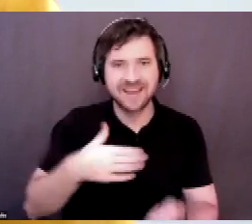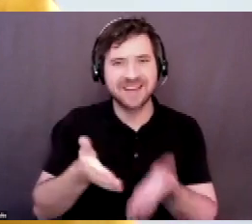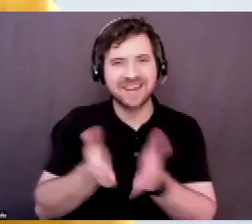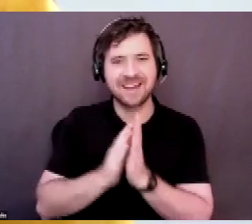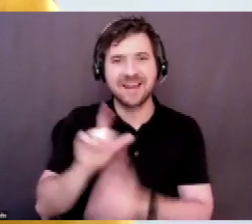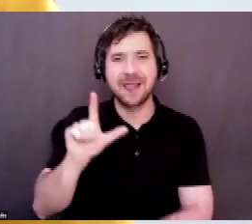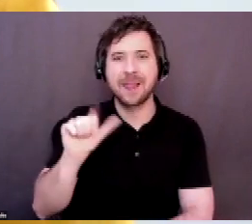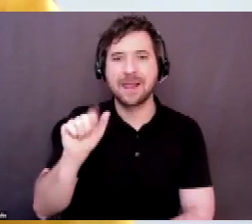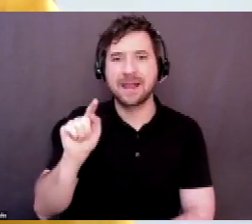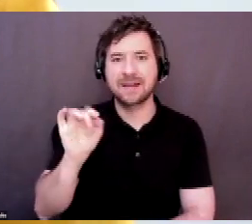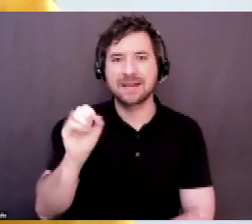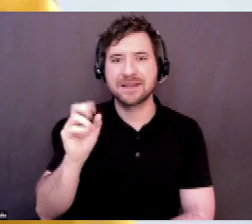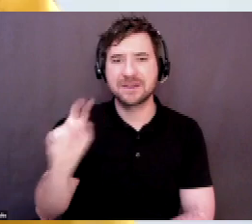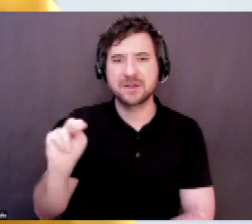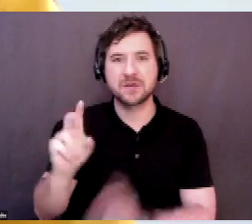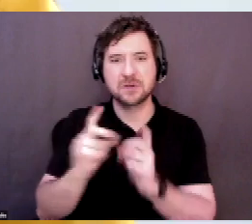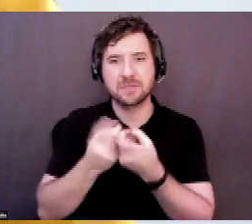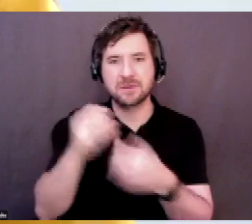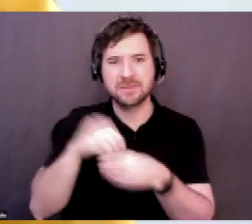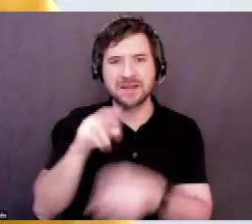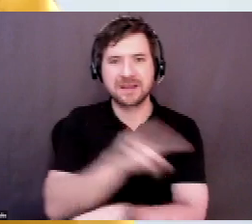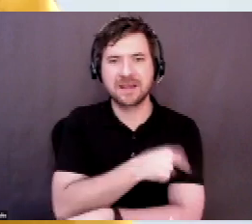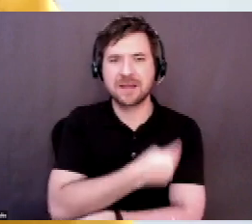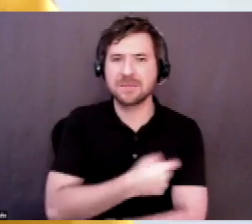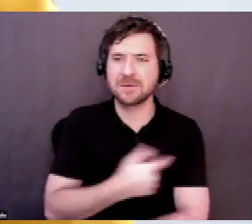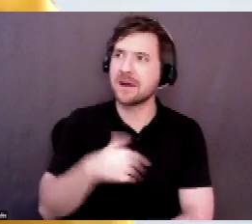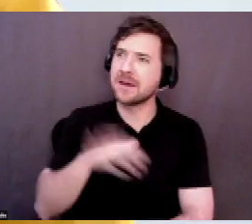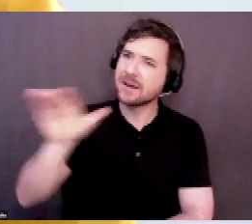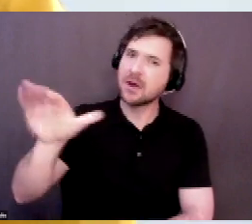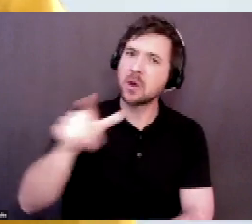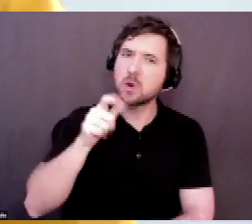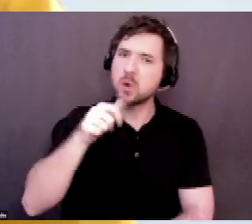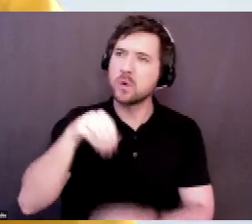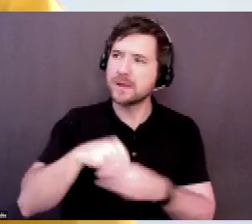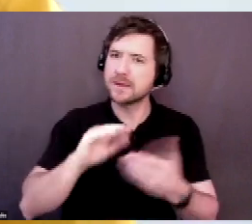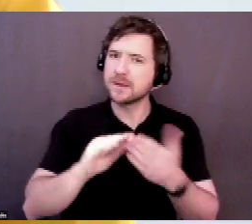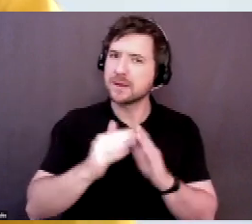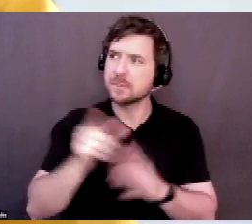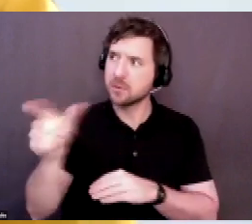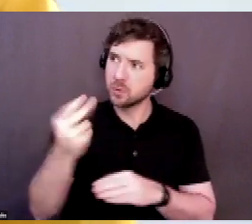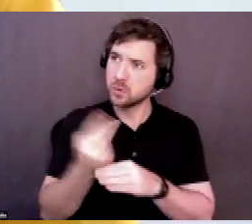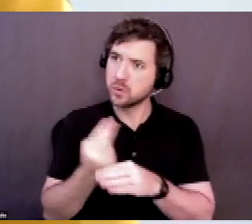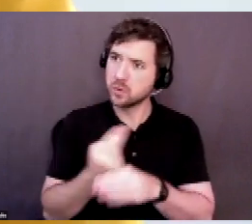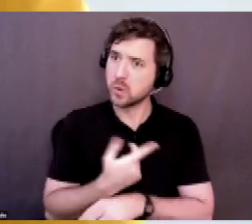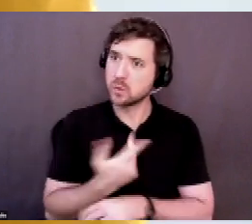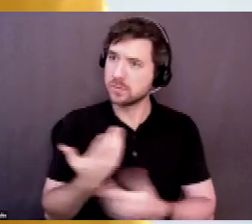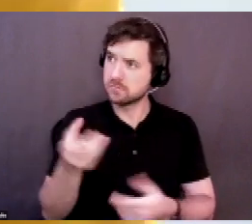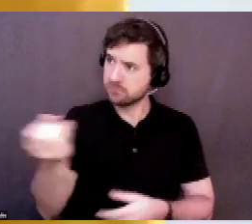who in the community do you guys use? Can you give me some names? And I just started calling. Right. I was not giving up.